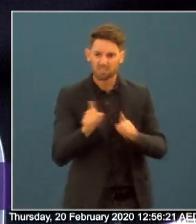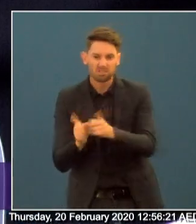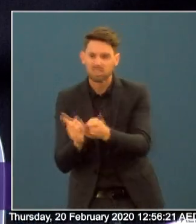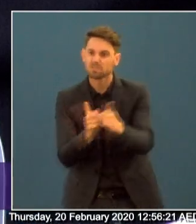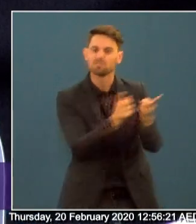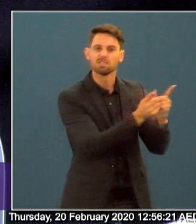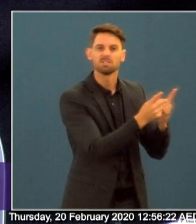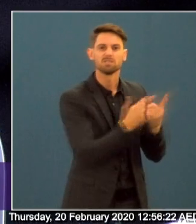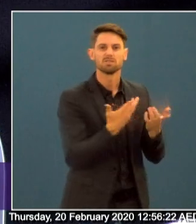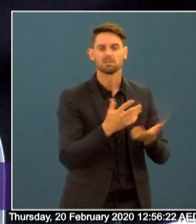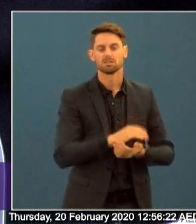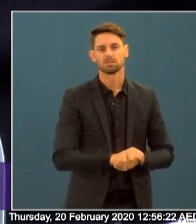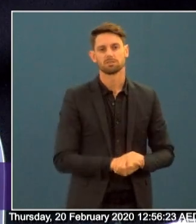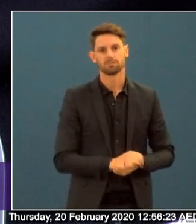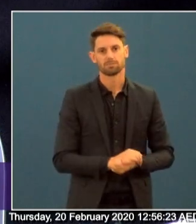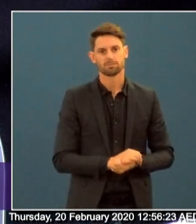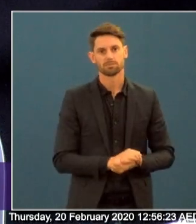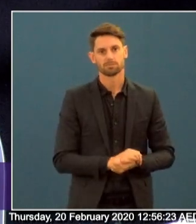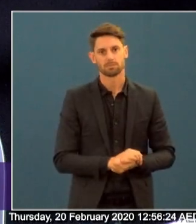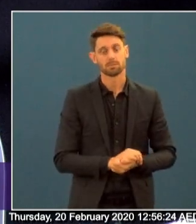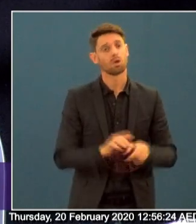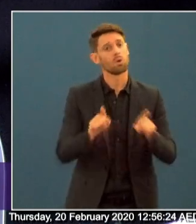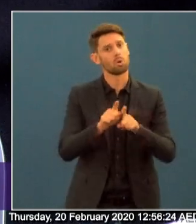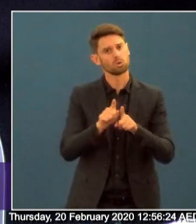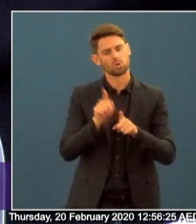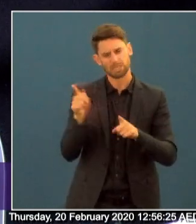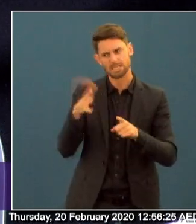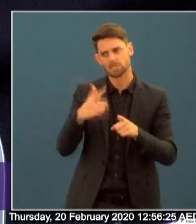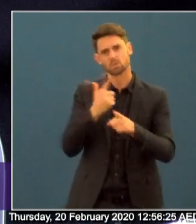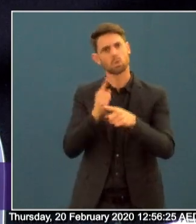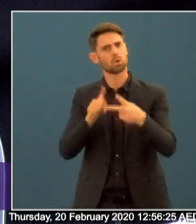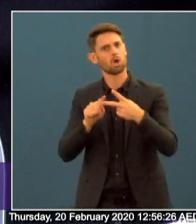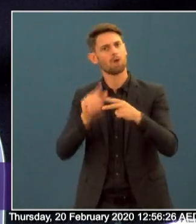sorry, disability being coded as a cause of death or a contributing cause of death,